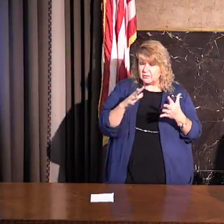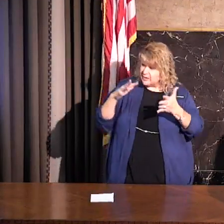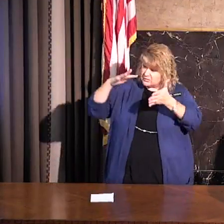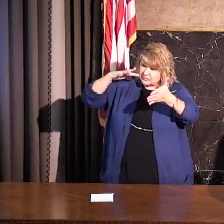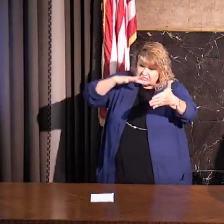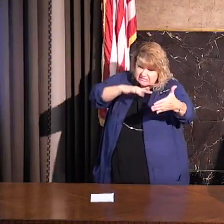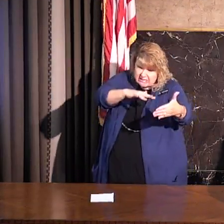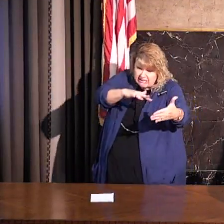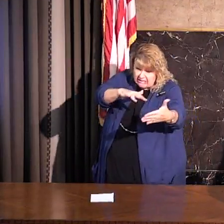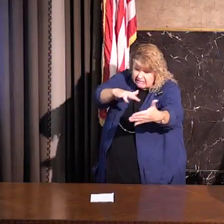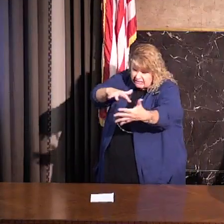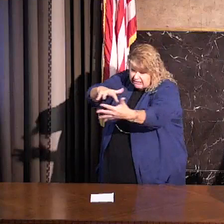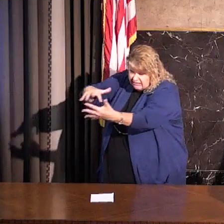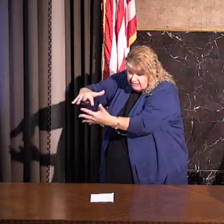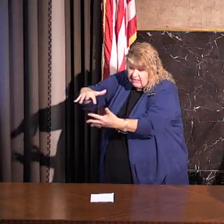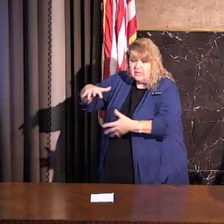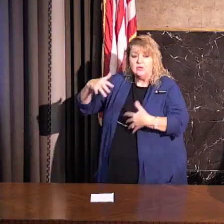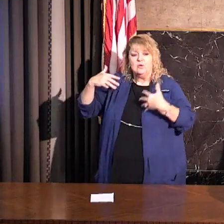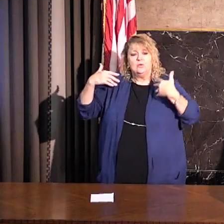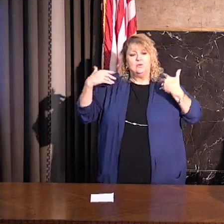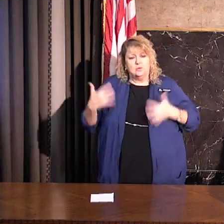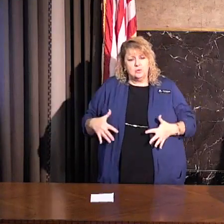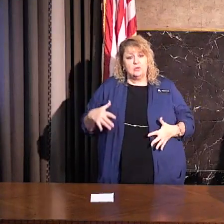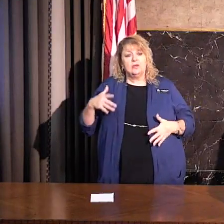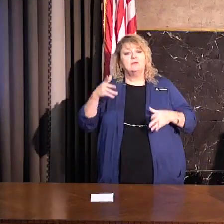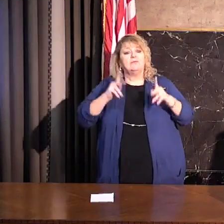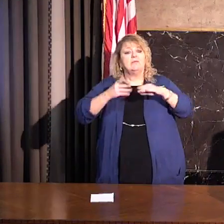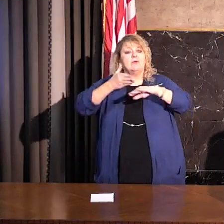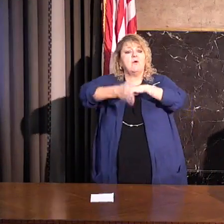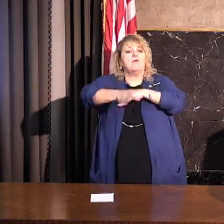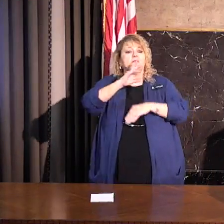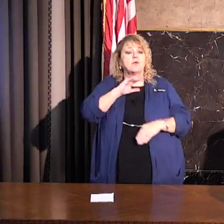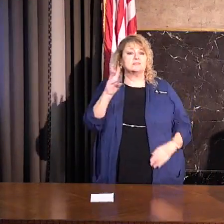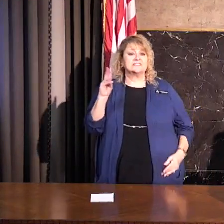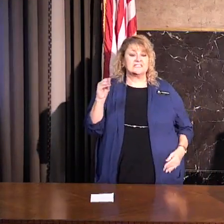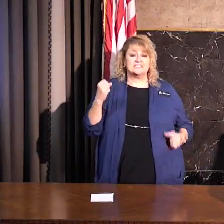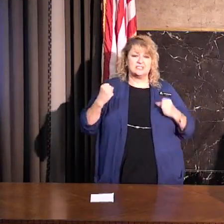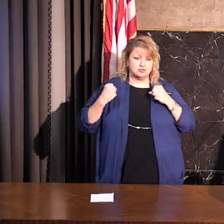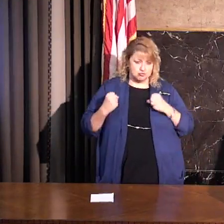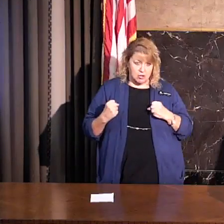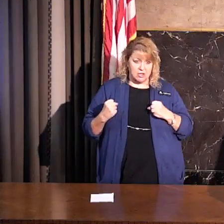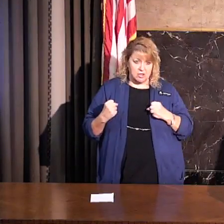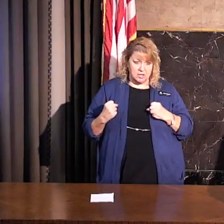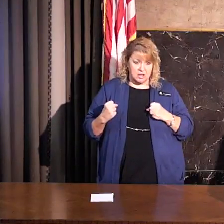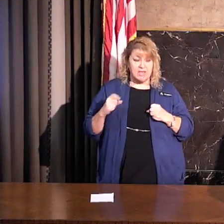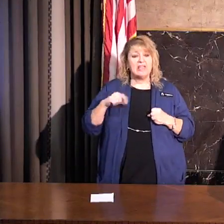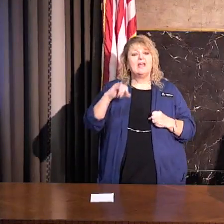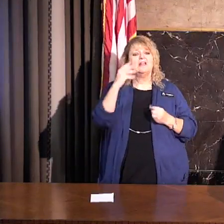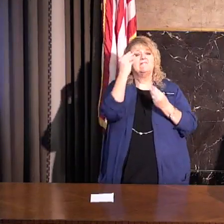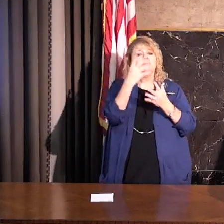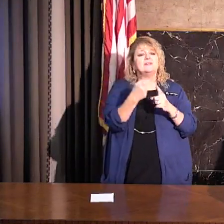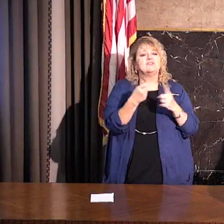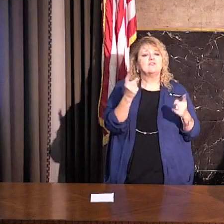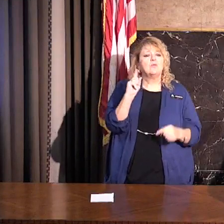absolutely strongest, absolutely strongest and people who are over sixty. A lot of